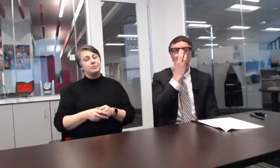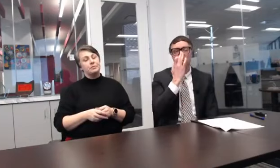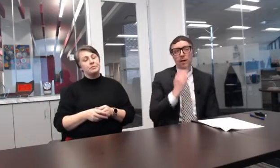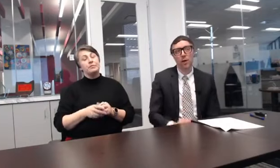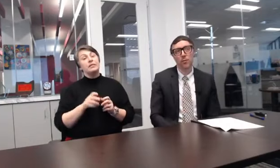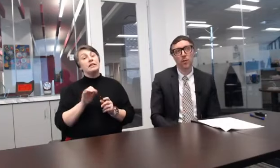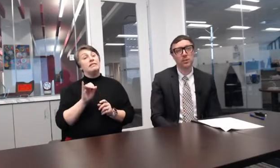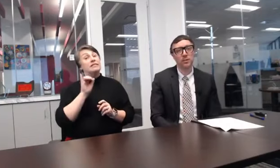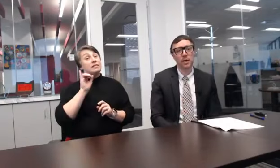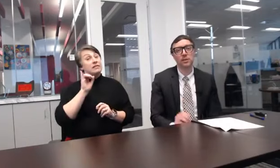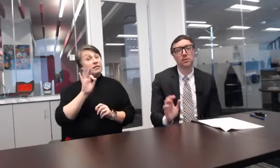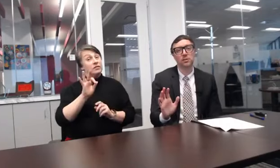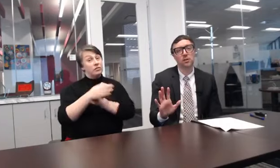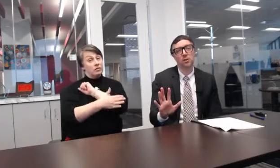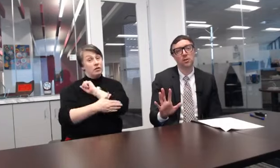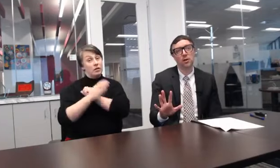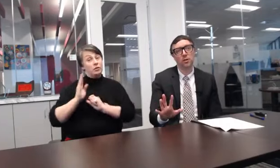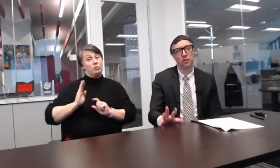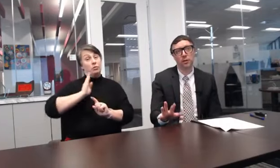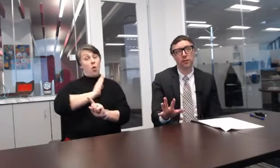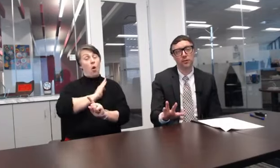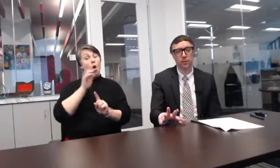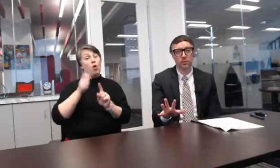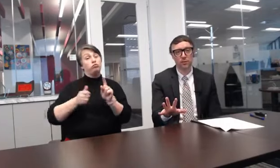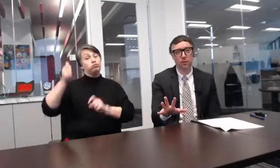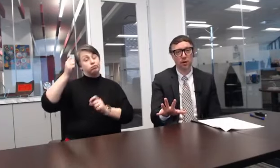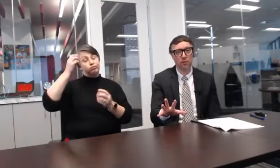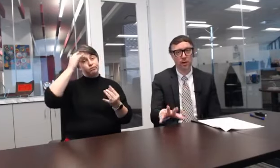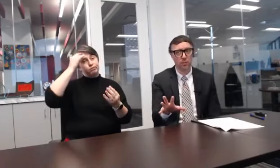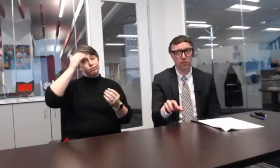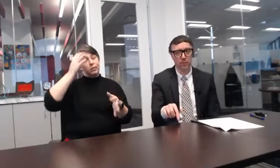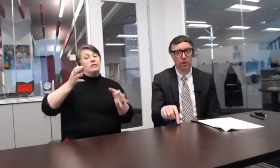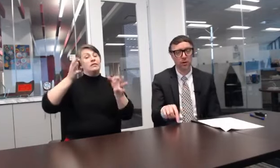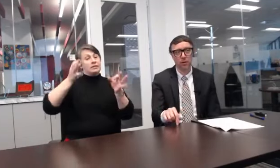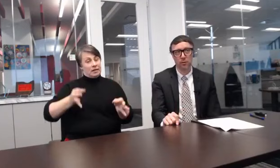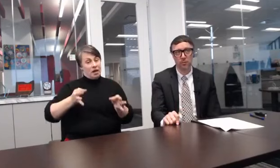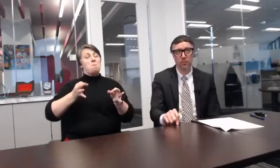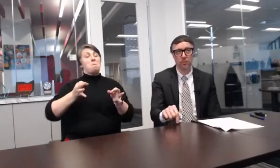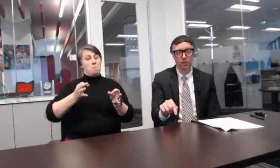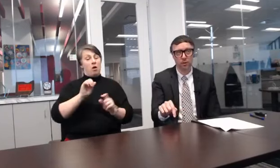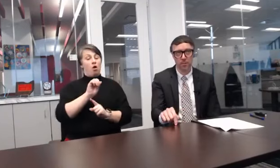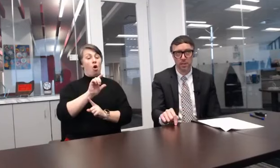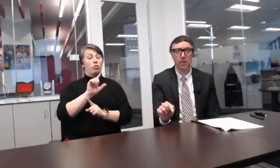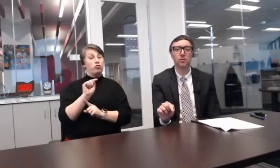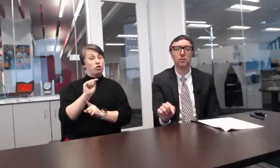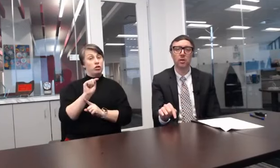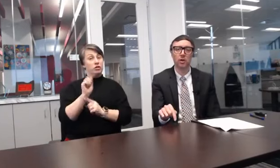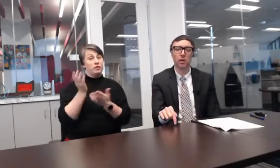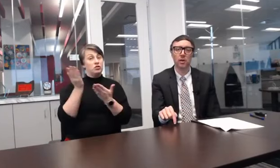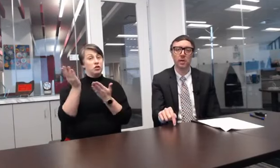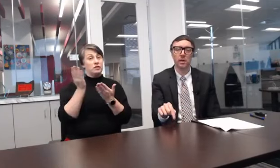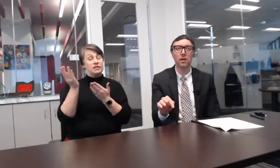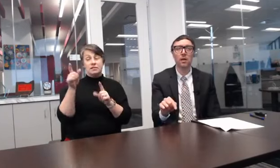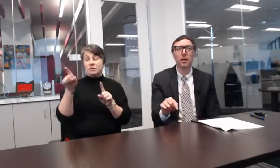If the County Board says Alternative Services are available to meet your immediate or current needs,